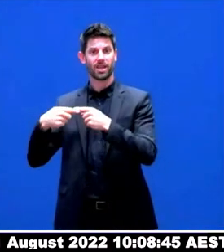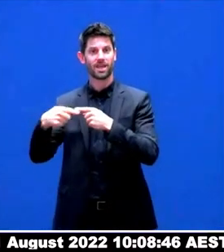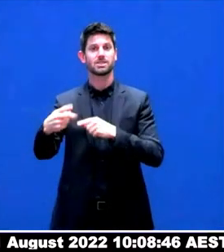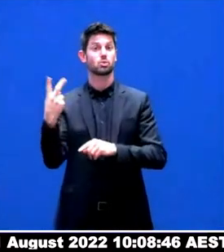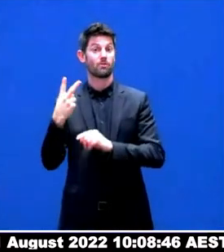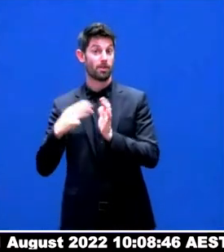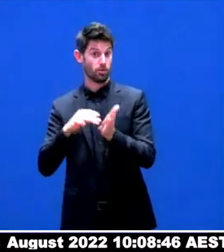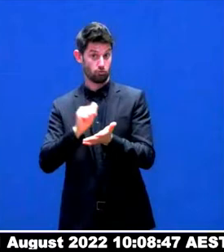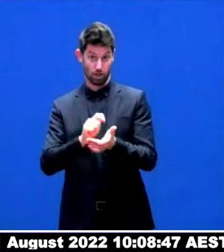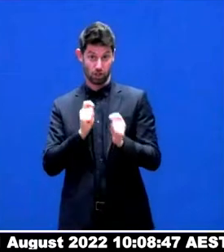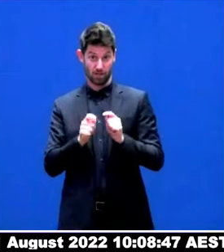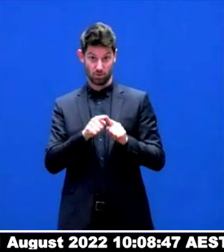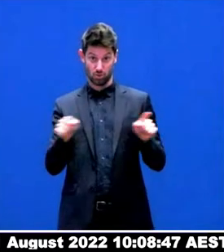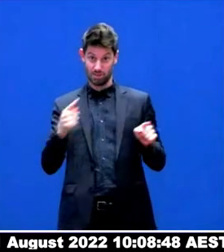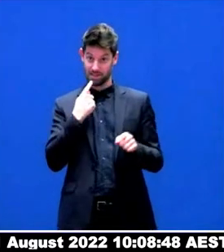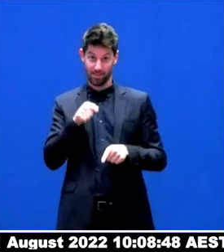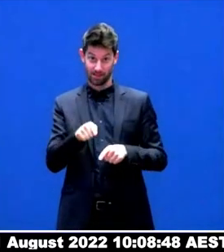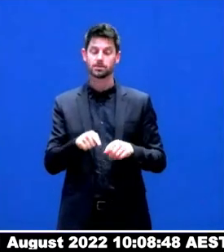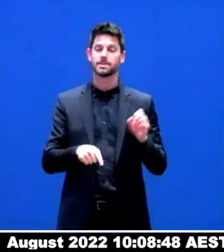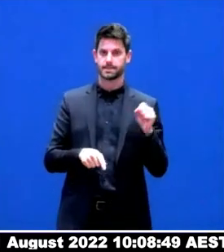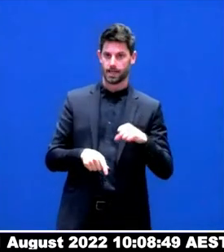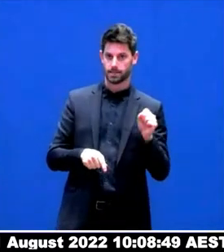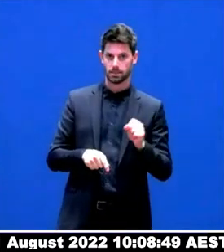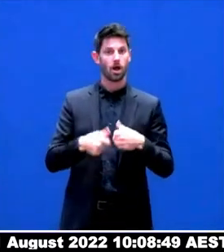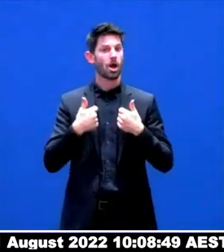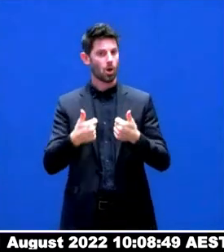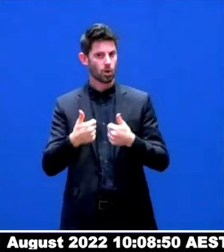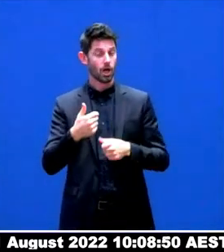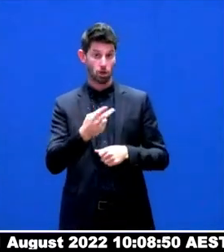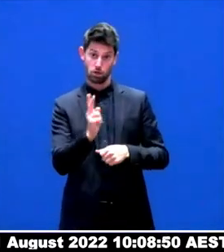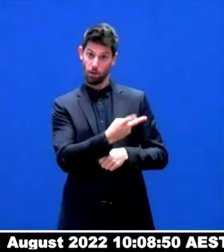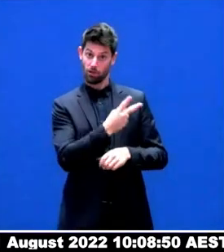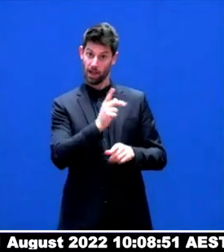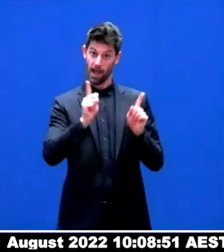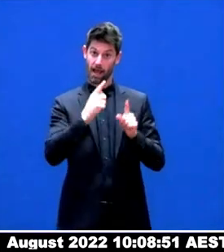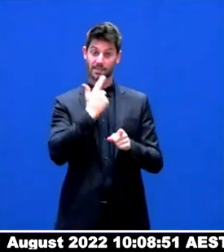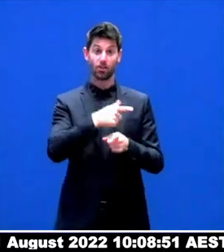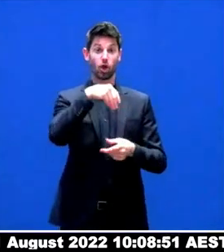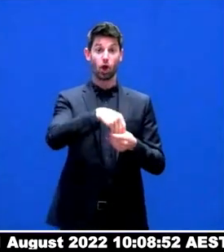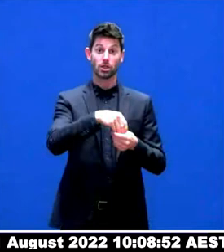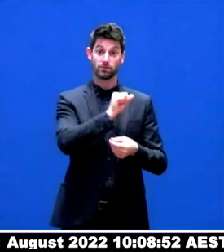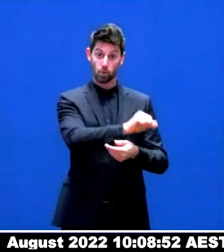Correct. MS EASTMAN: And with those changes, do you both say that the contents of the statement are true and correct?